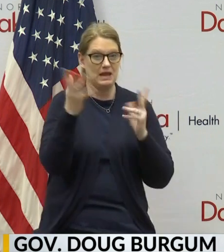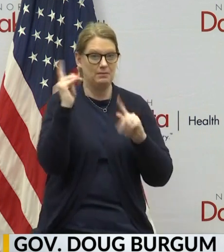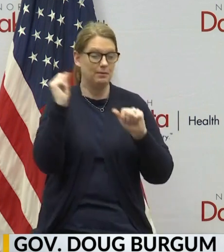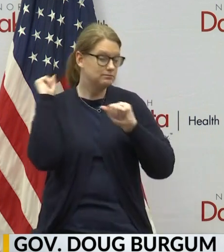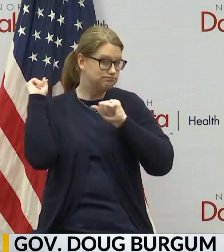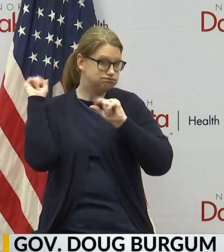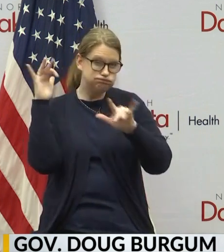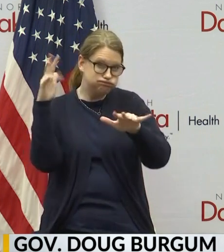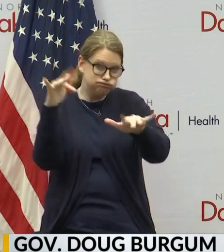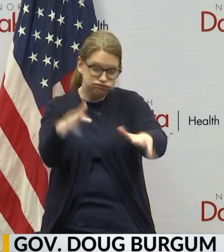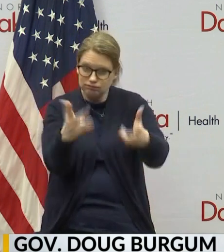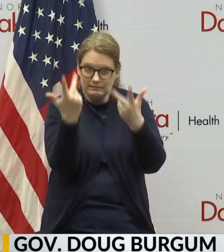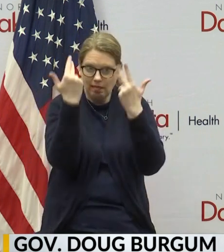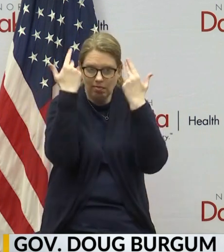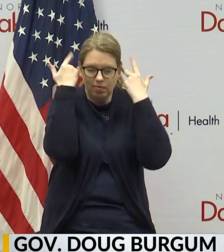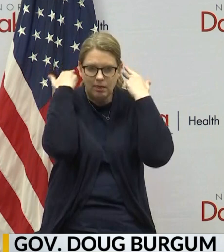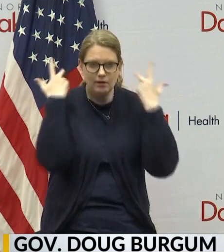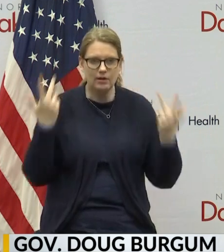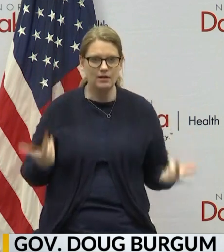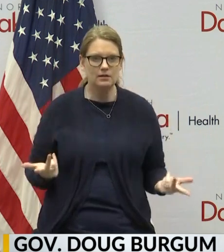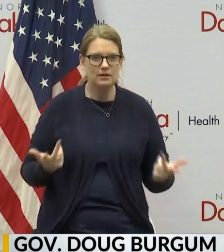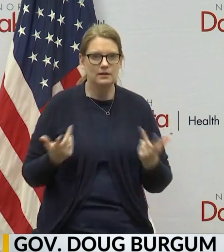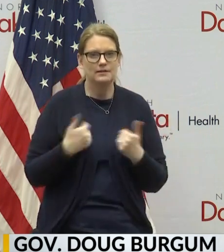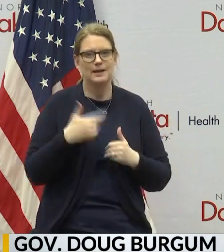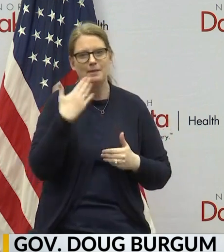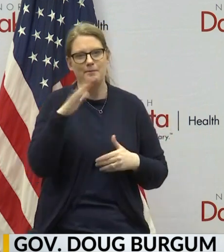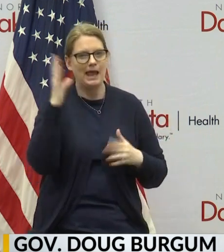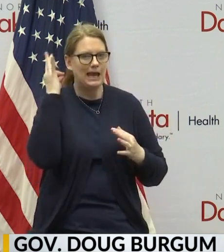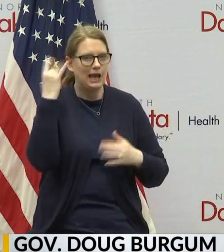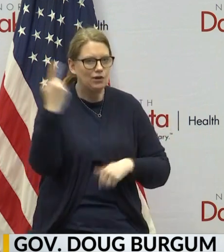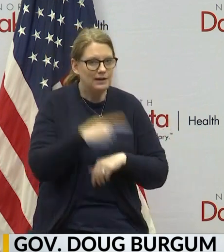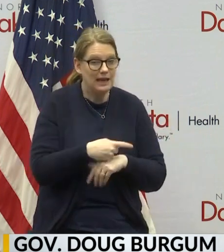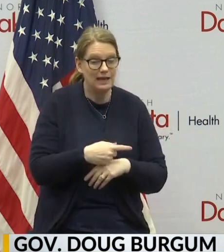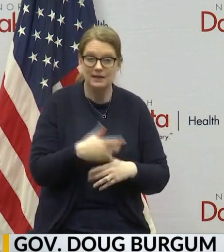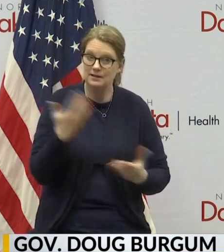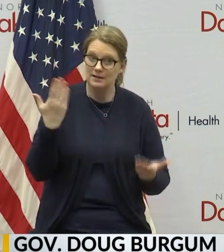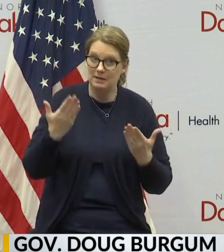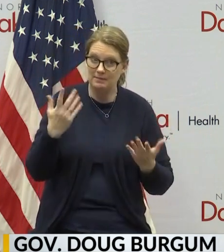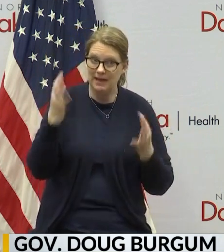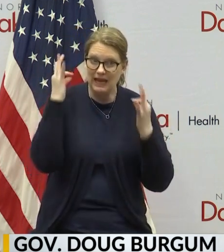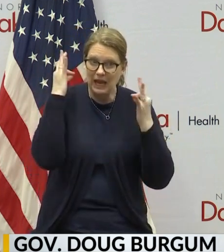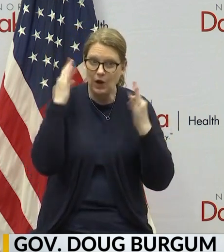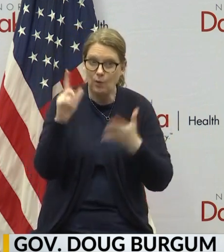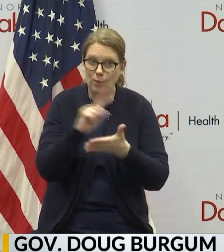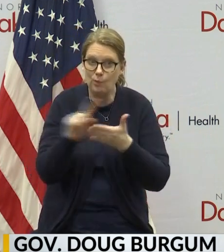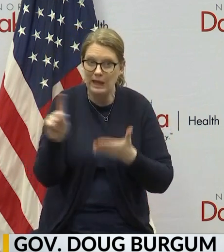00 A.M. I IMAGINE THIS WILL CREATE A MAD